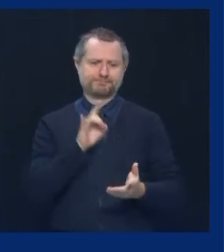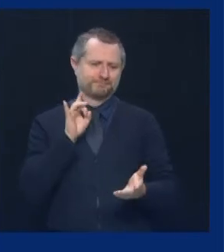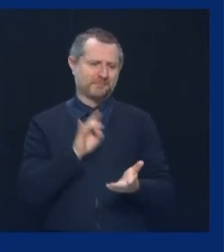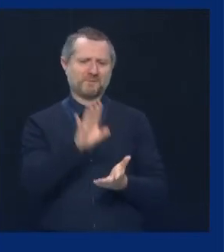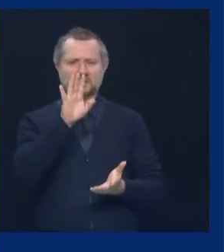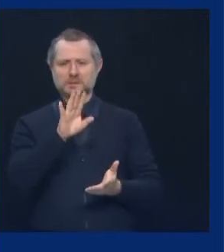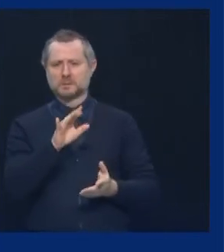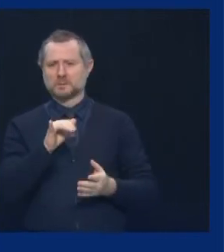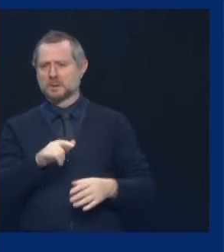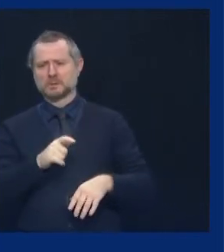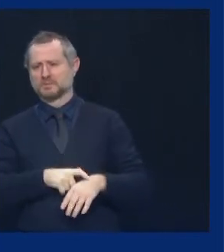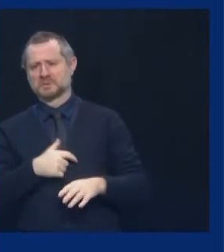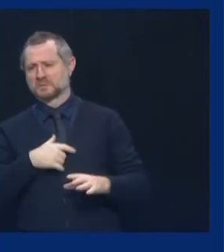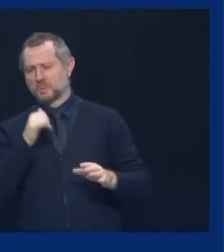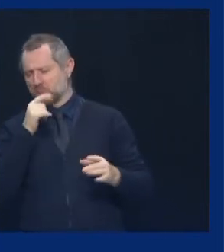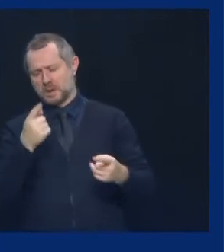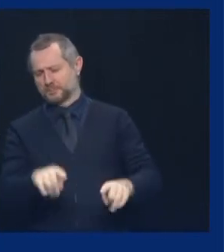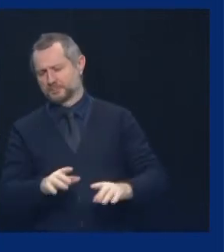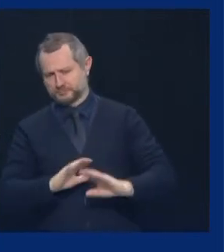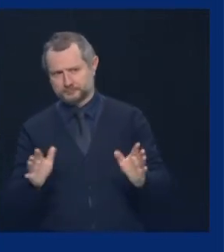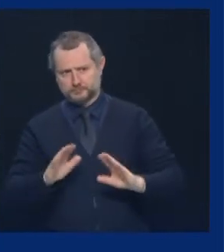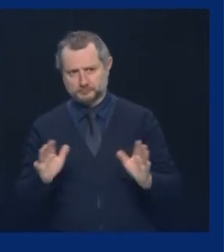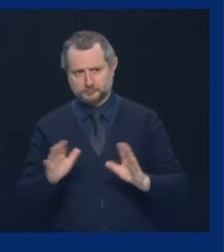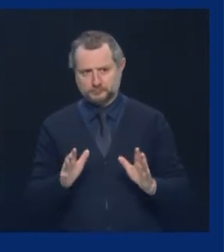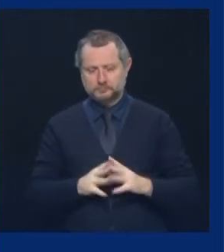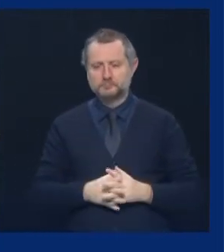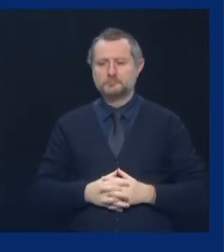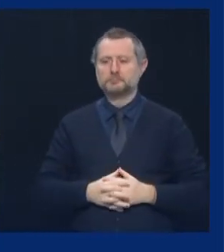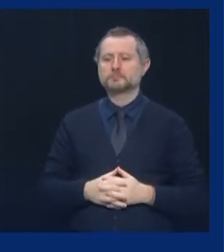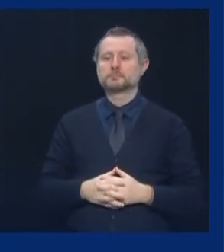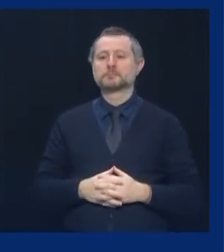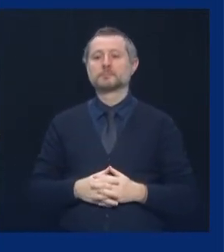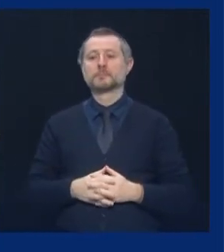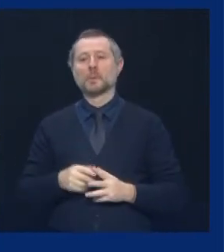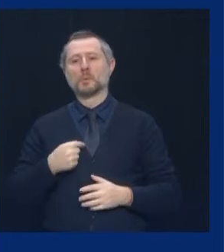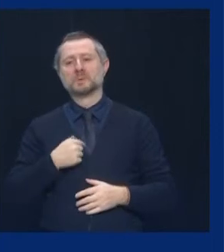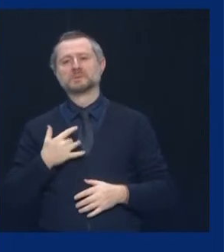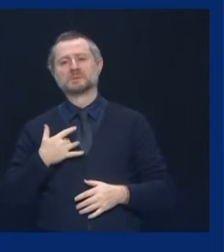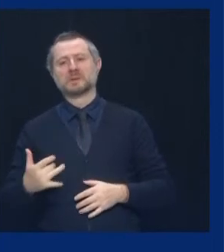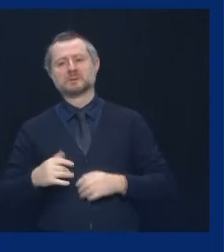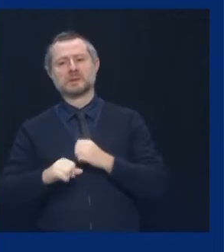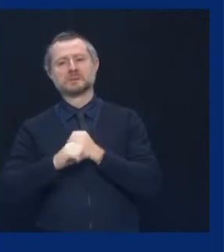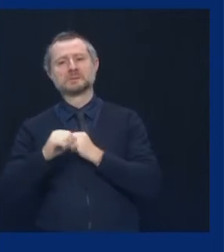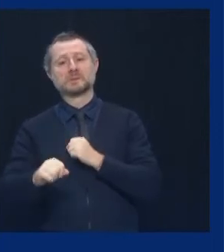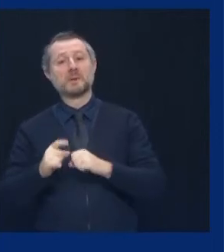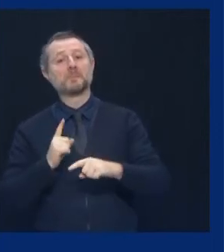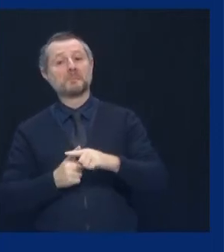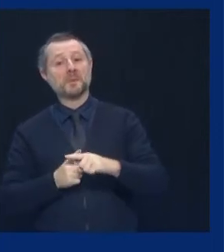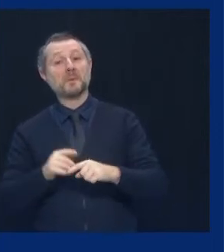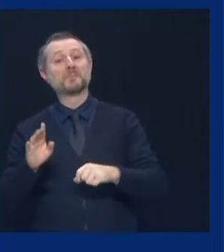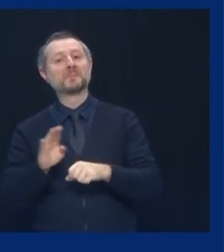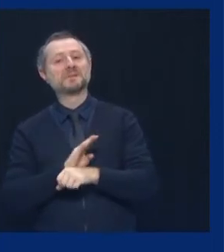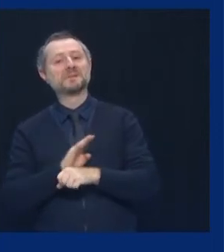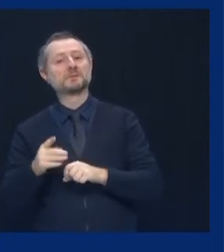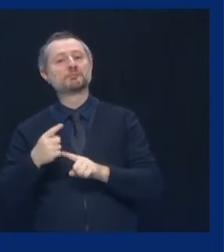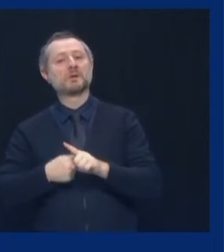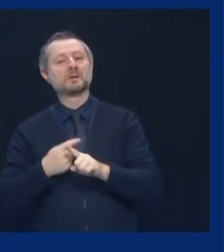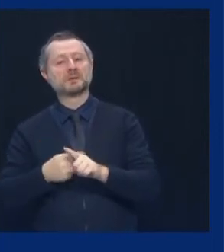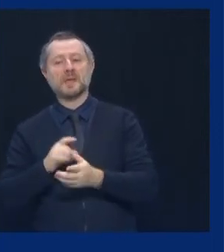THESE THINGS AS WE GO. WE'RE NOT GOING TO LET ANYBODY WHO'S EVICTED DUE TO THESE CIRCUMSTANCES BE EVICTED.